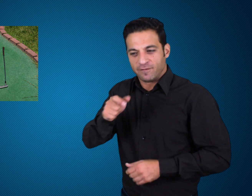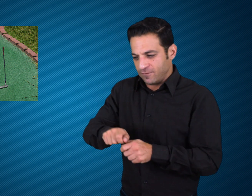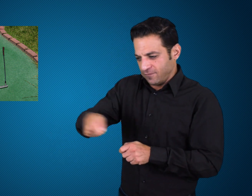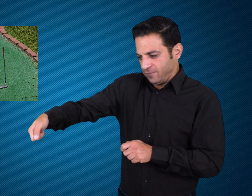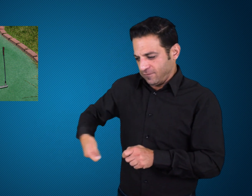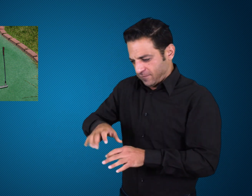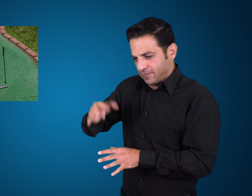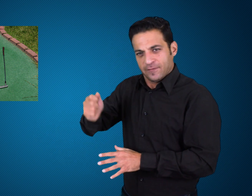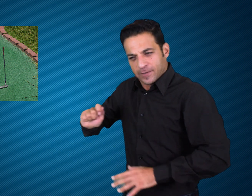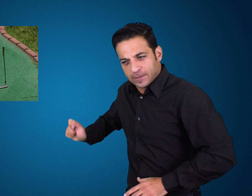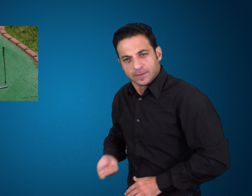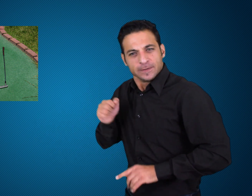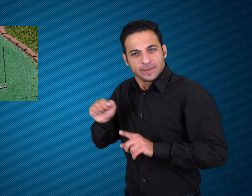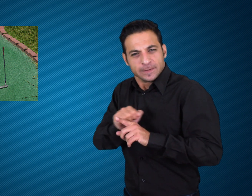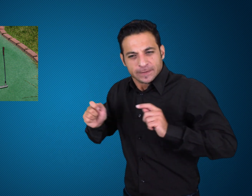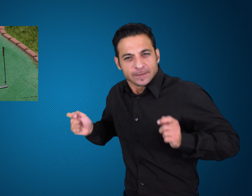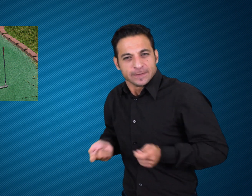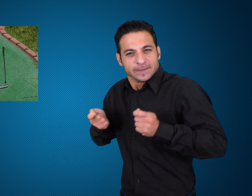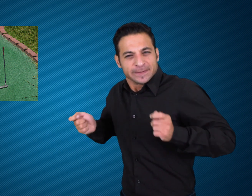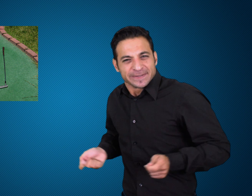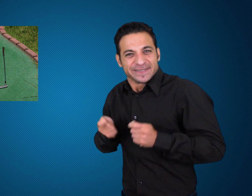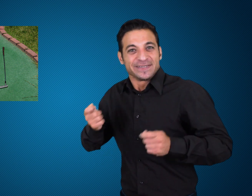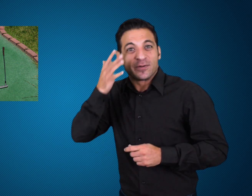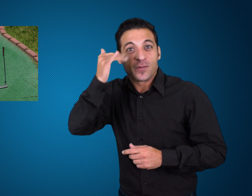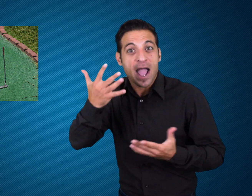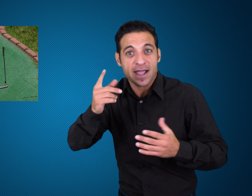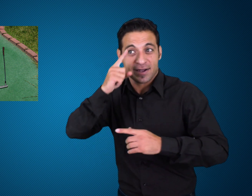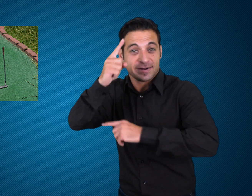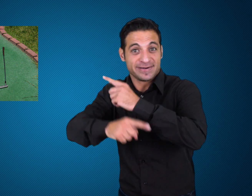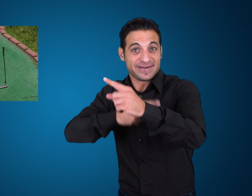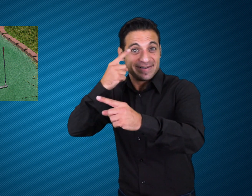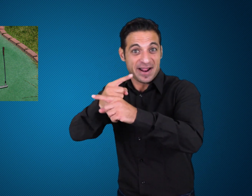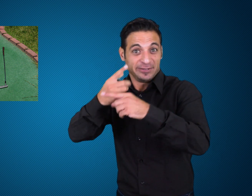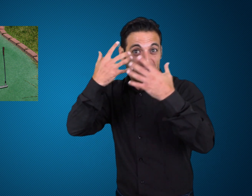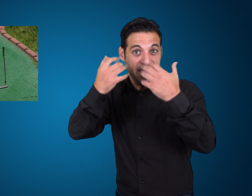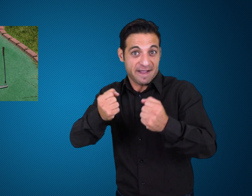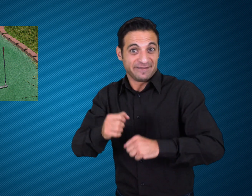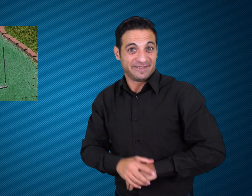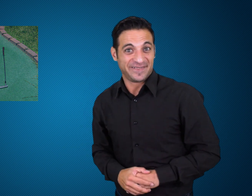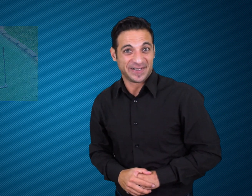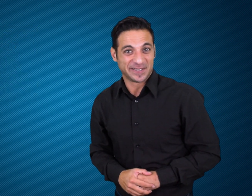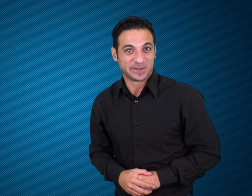Time to unpack your clubs and get to practicing for next year!